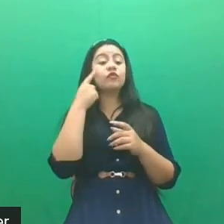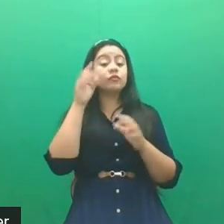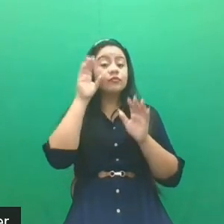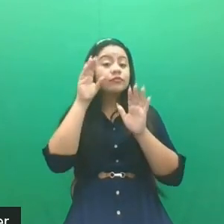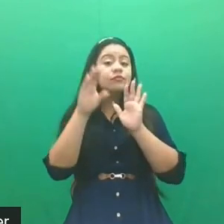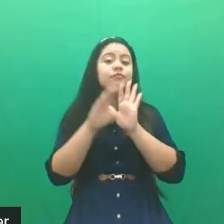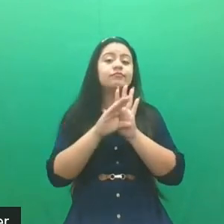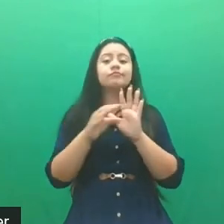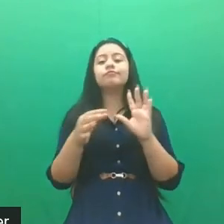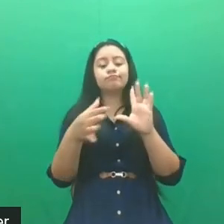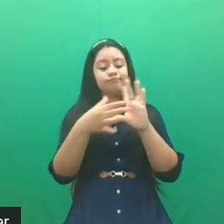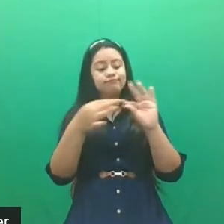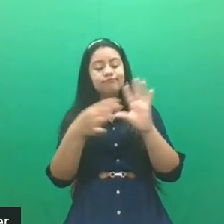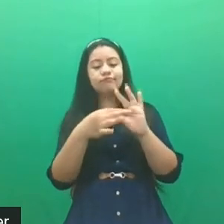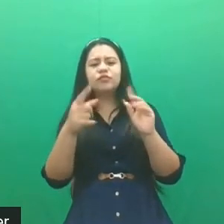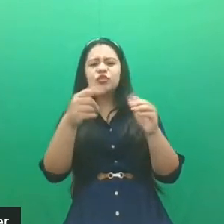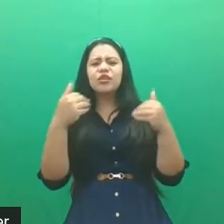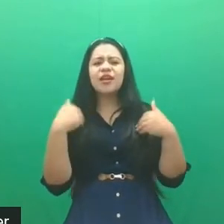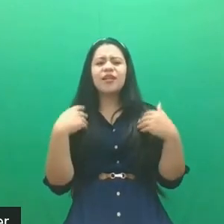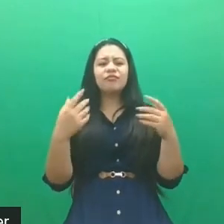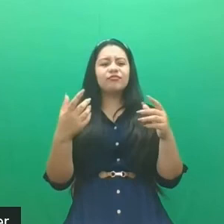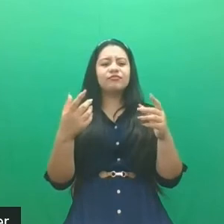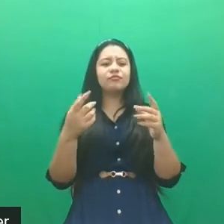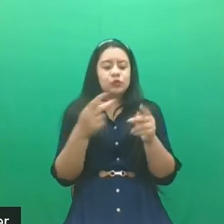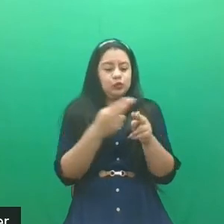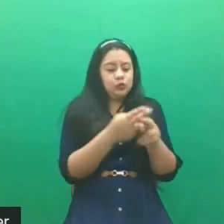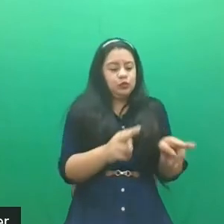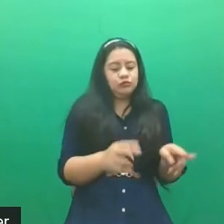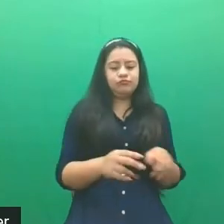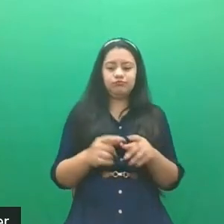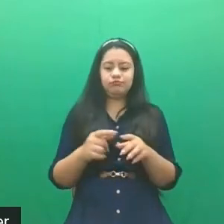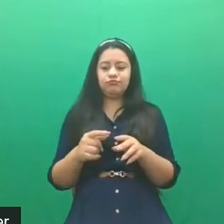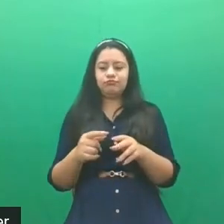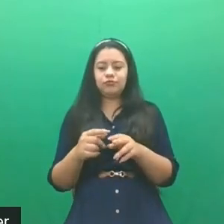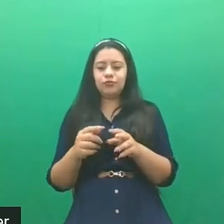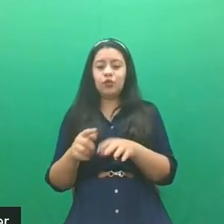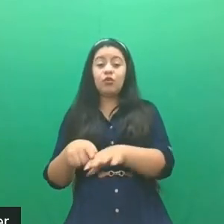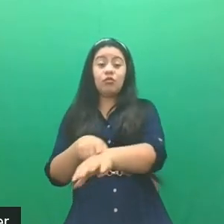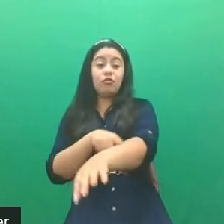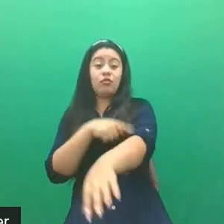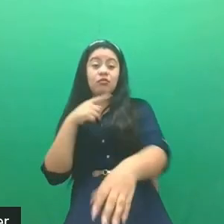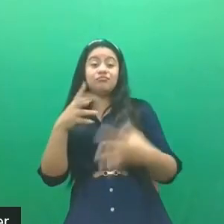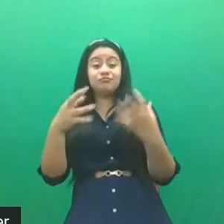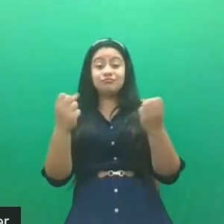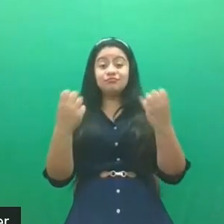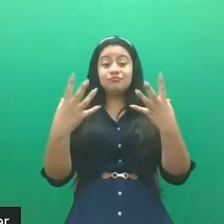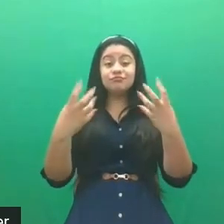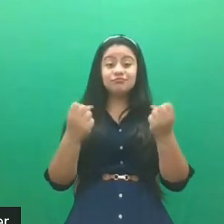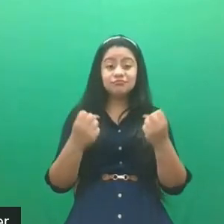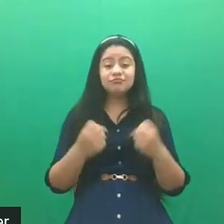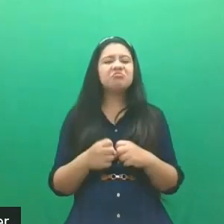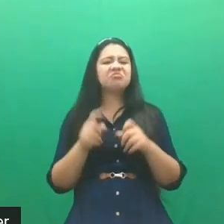multiple alt texts, longer texts, shorter ones, sign language, what have you for any object in